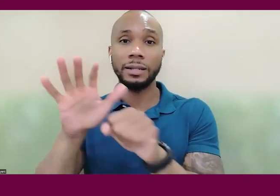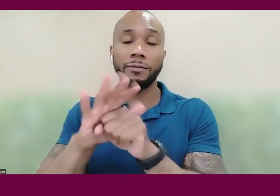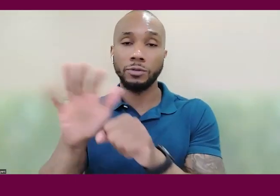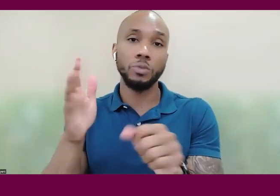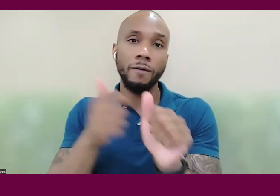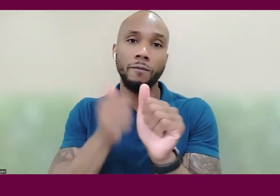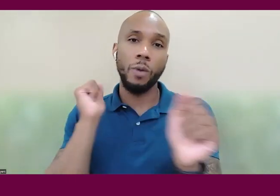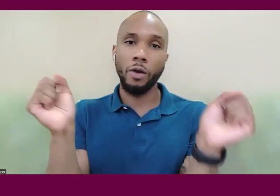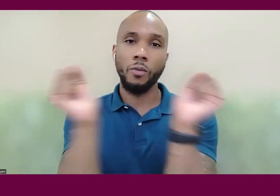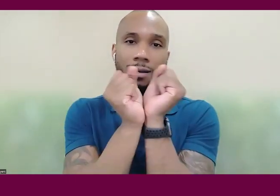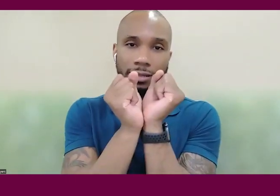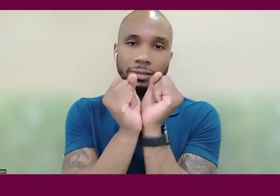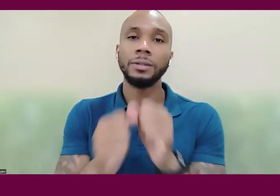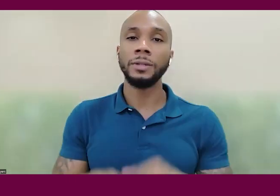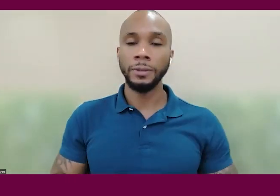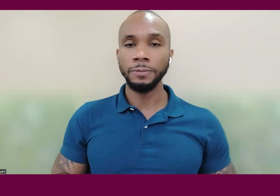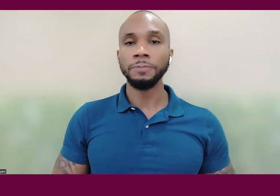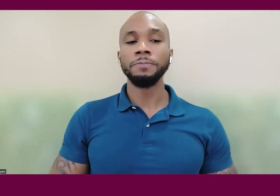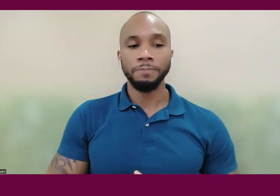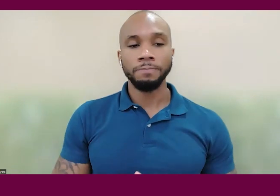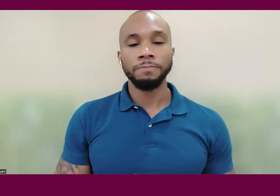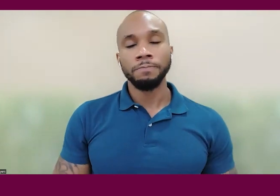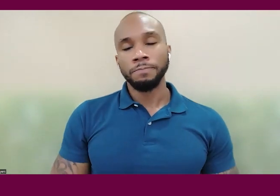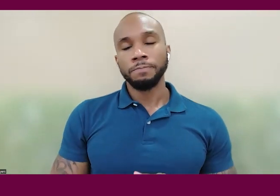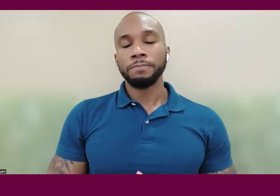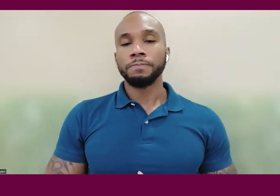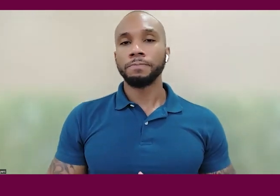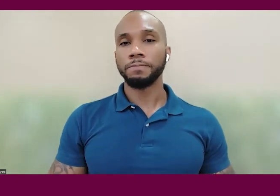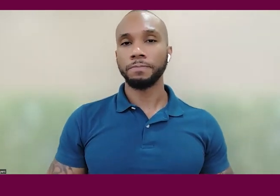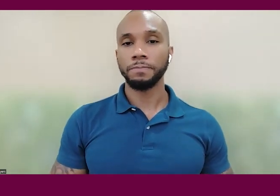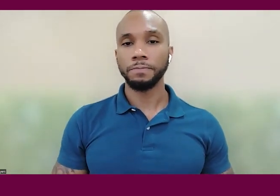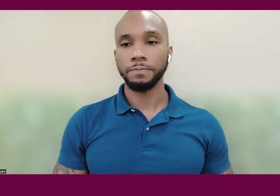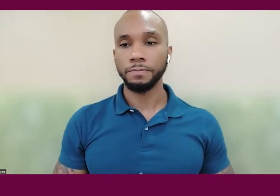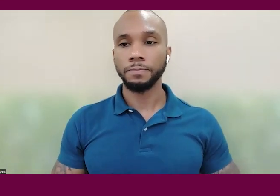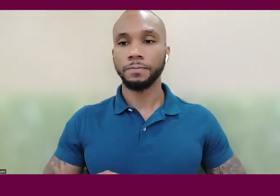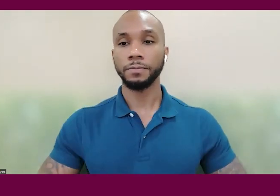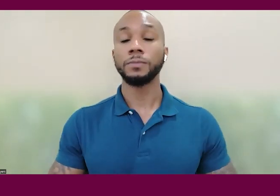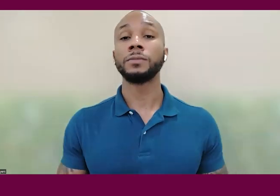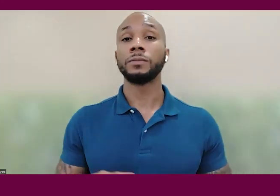arrested.